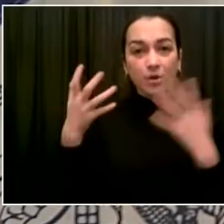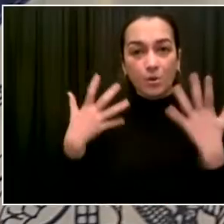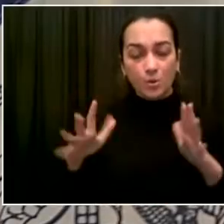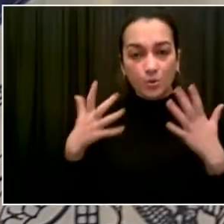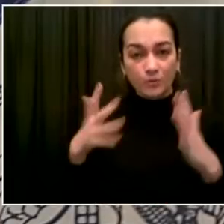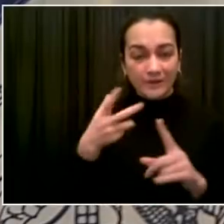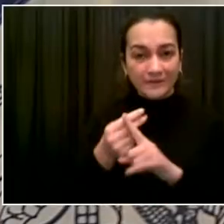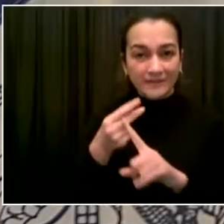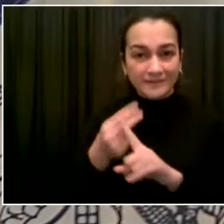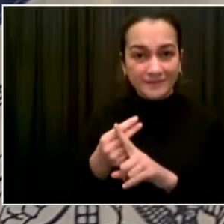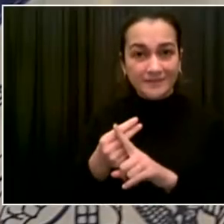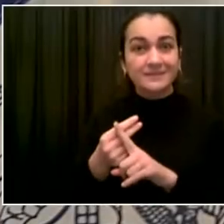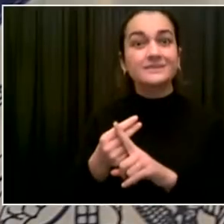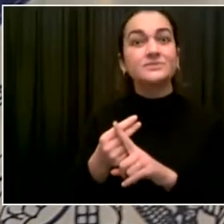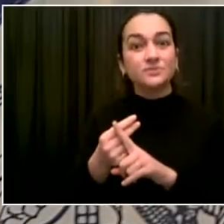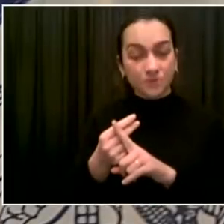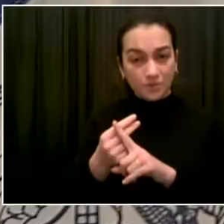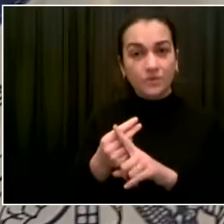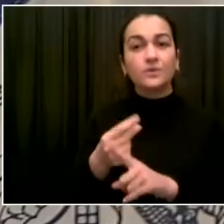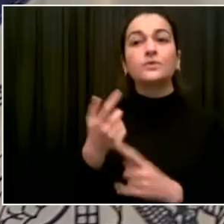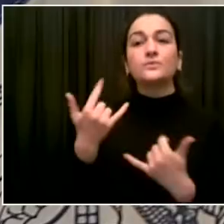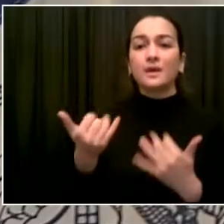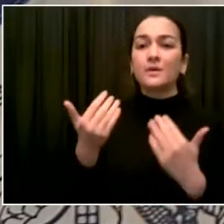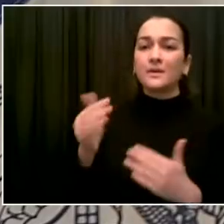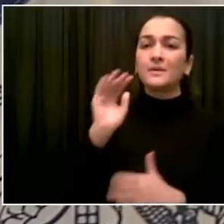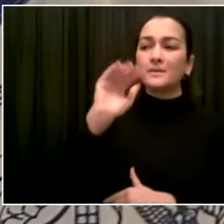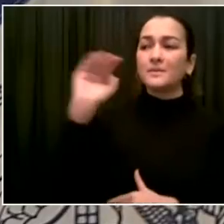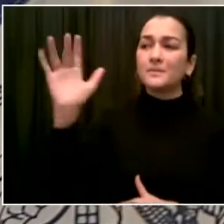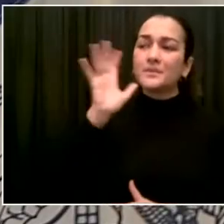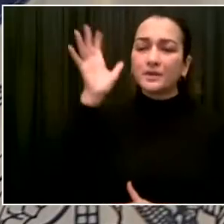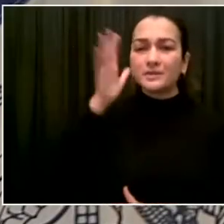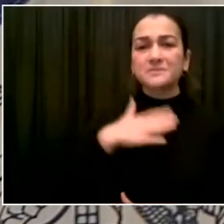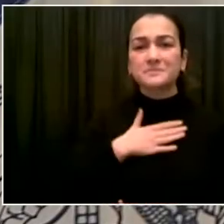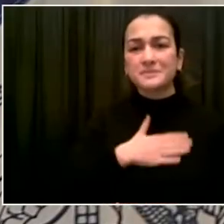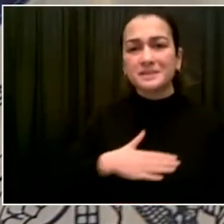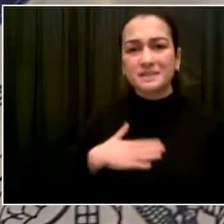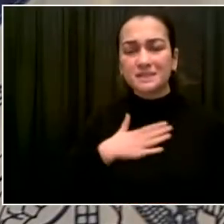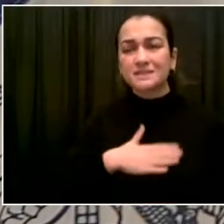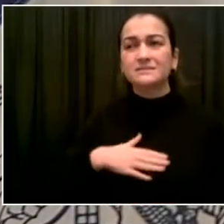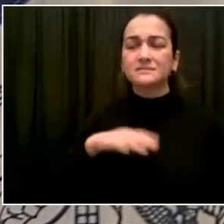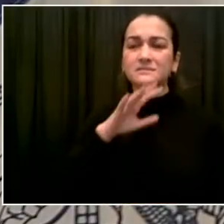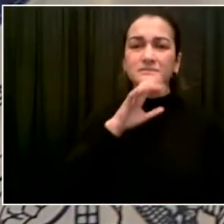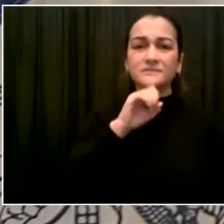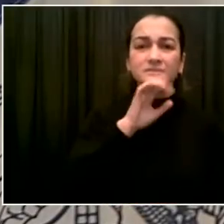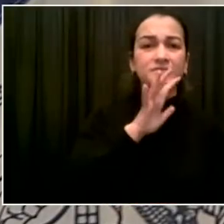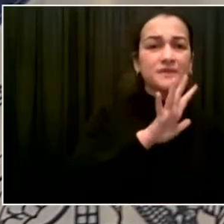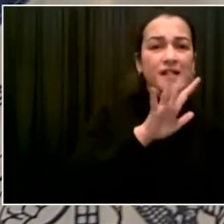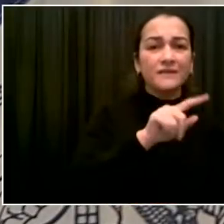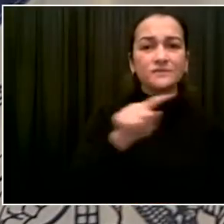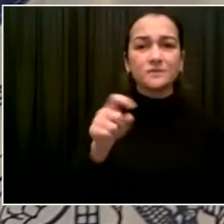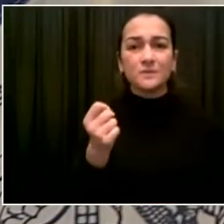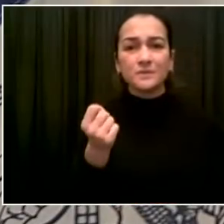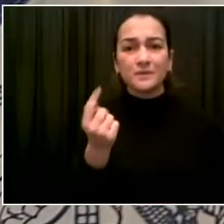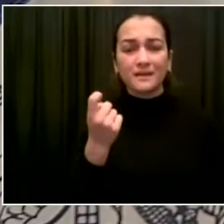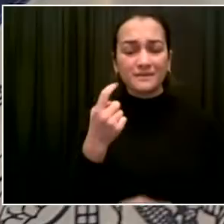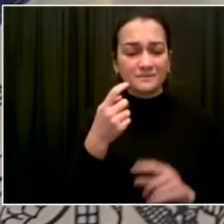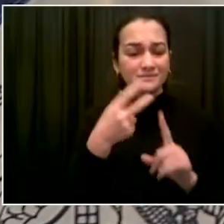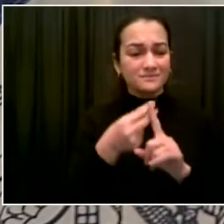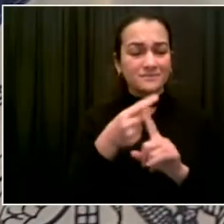THAT'S A GREAT